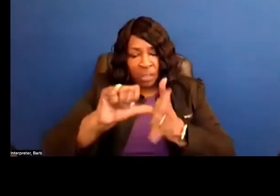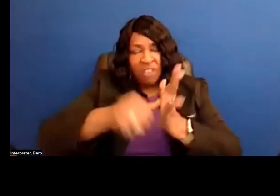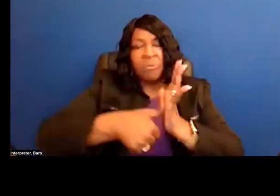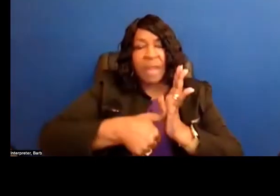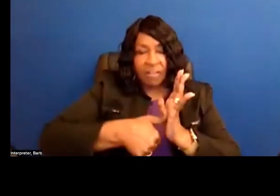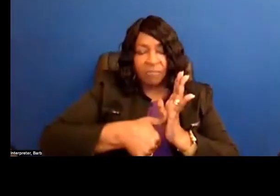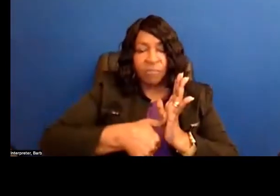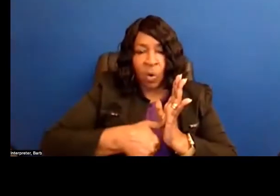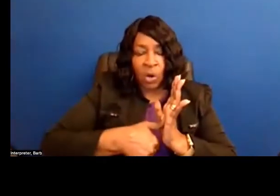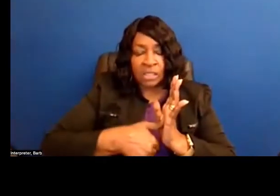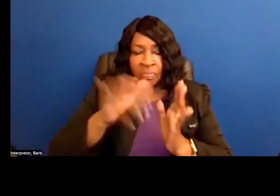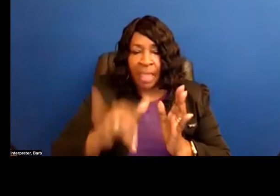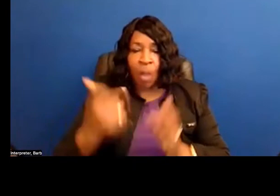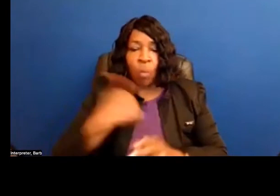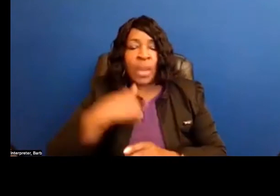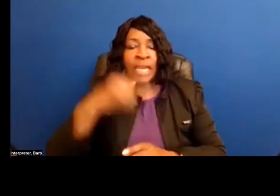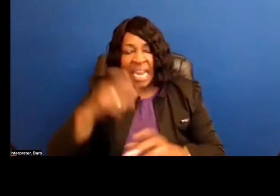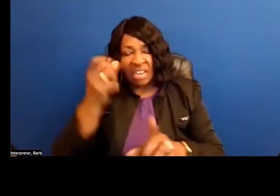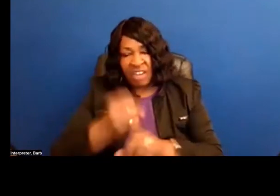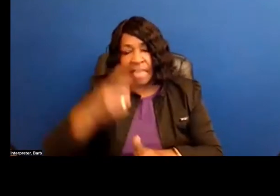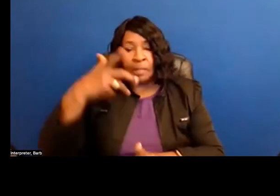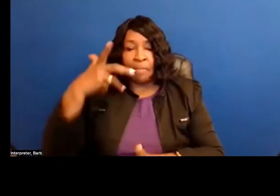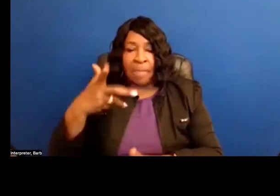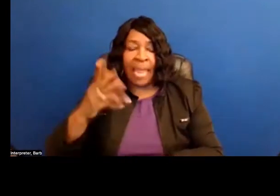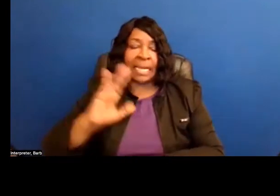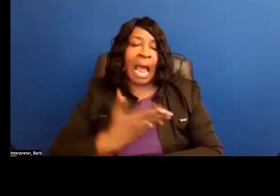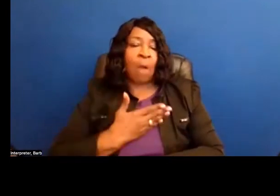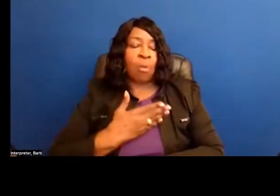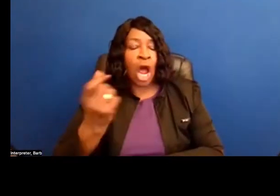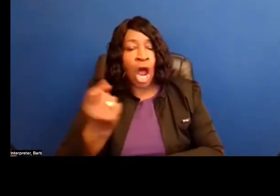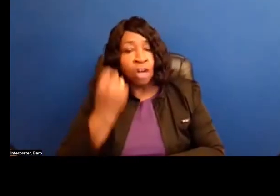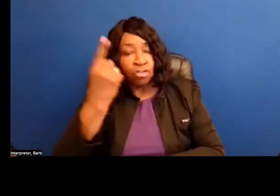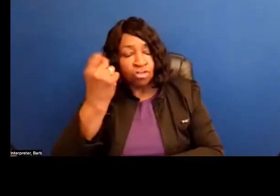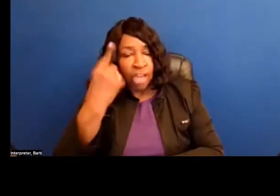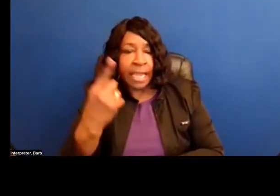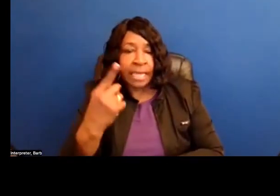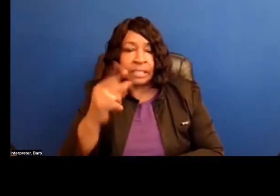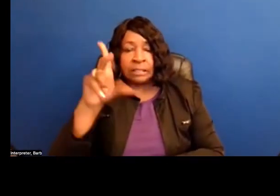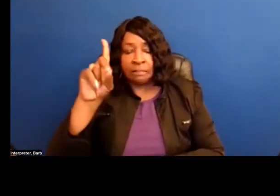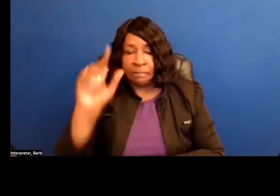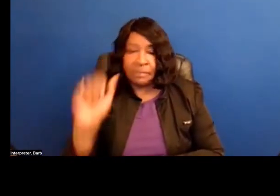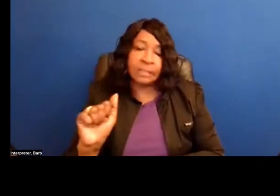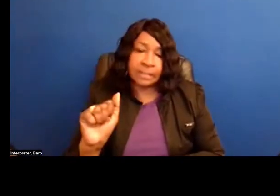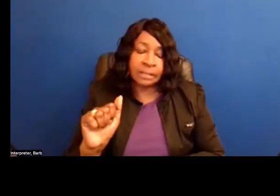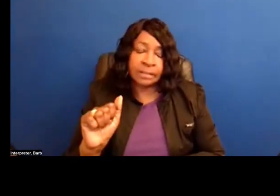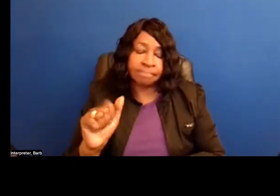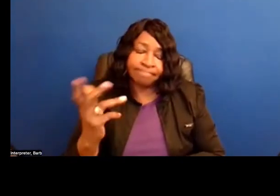that we need to expand our understanding of disability. And so I would often be like,